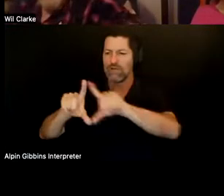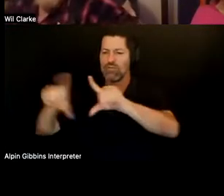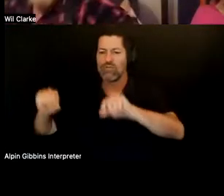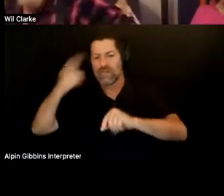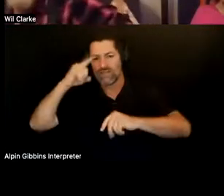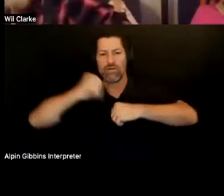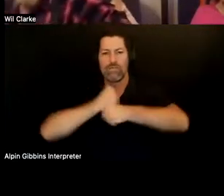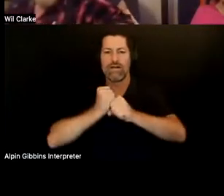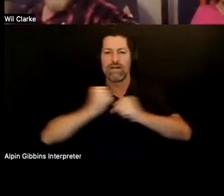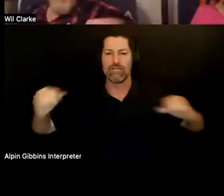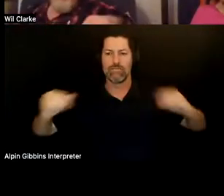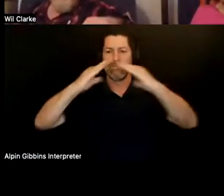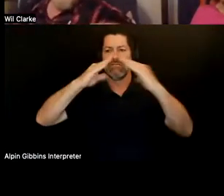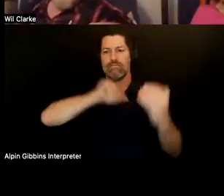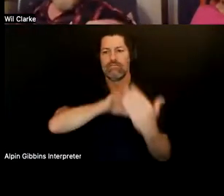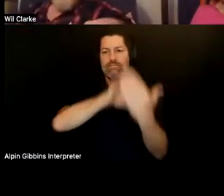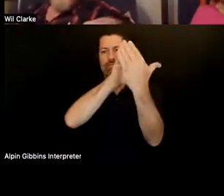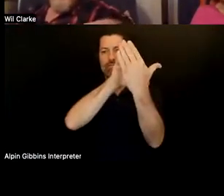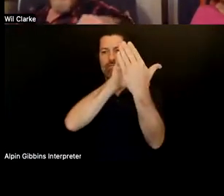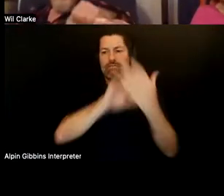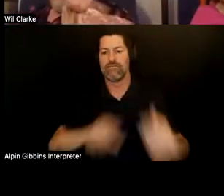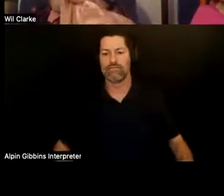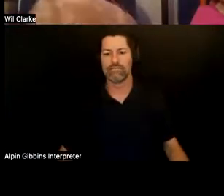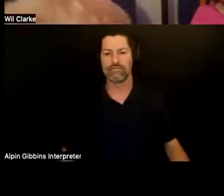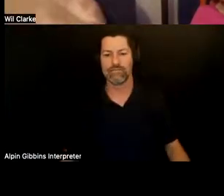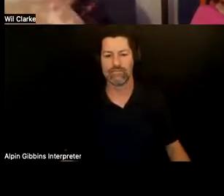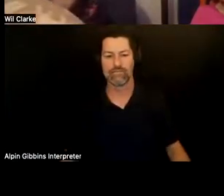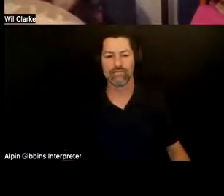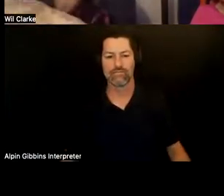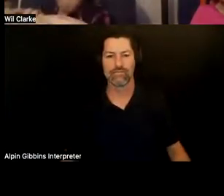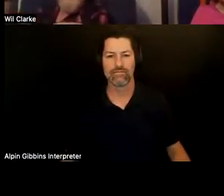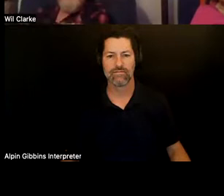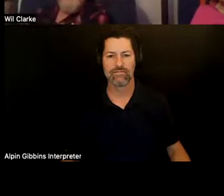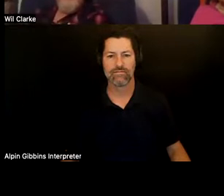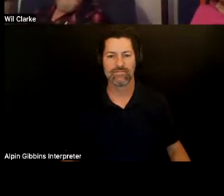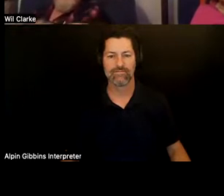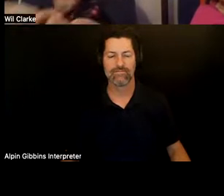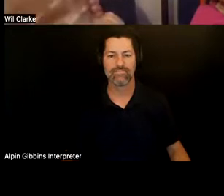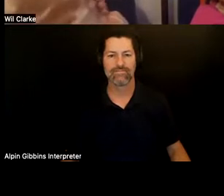19:19:24 Okay, so just to get off the share for a second again.